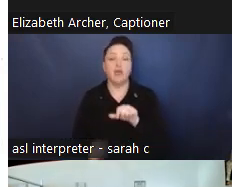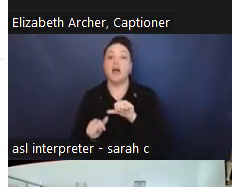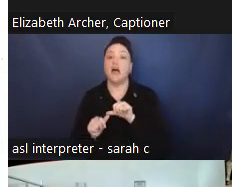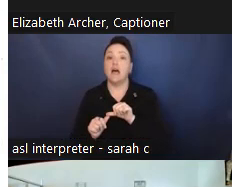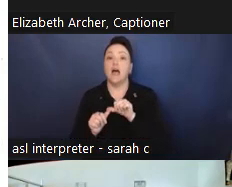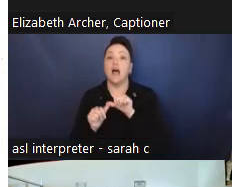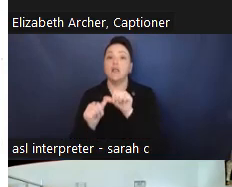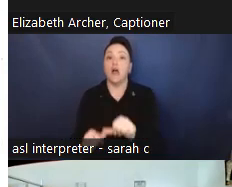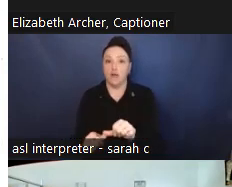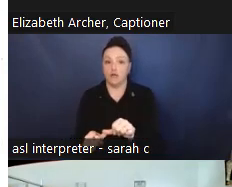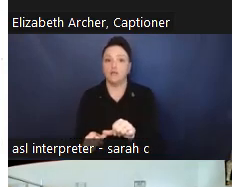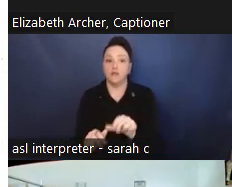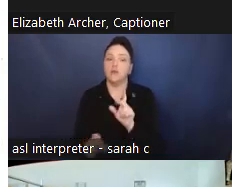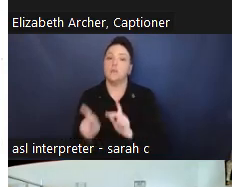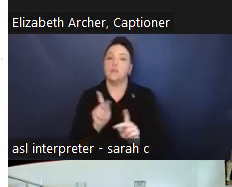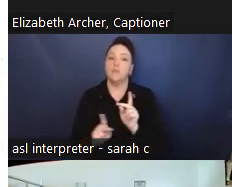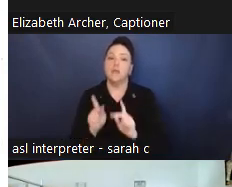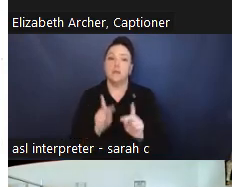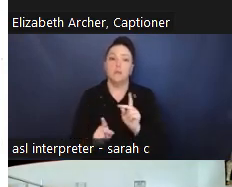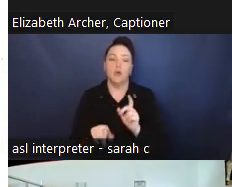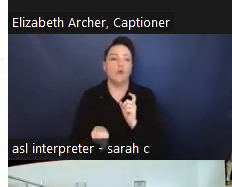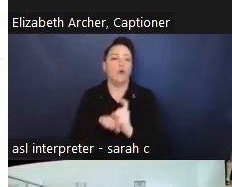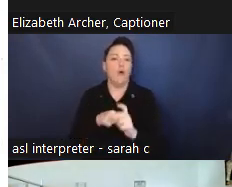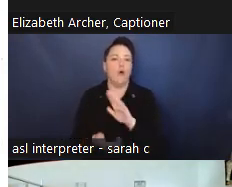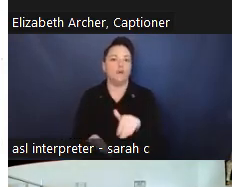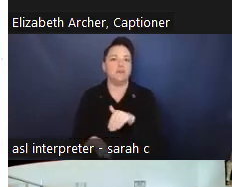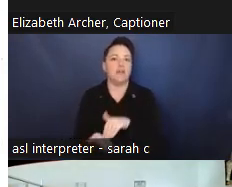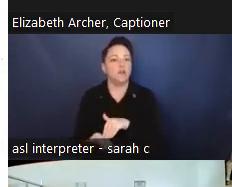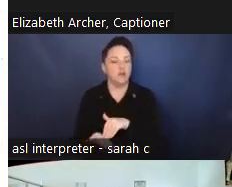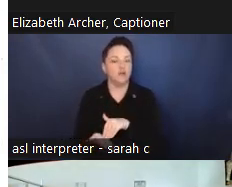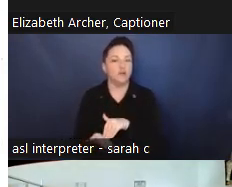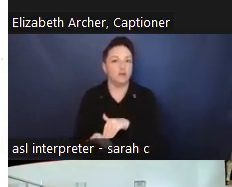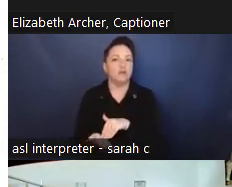call center. What you know the dark blue is the number of people who called and gotten through.